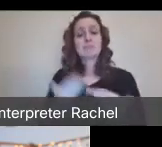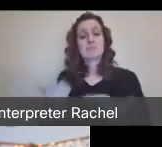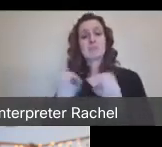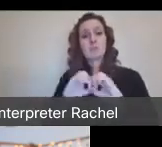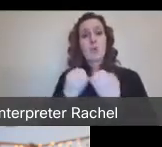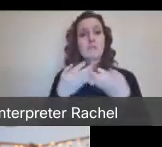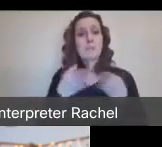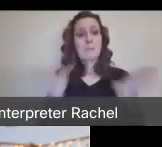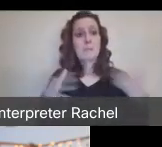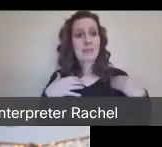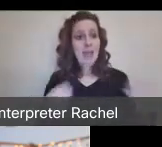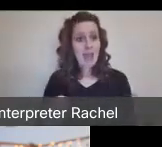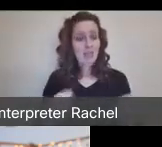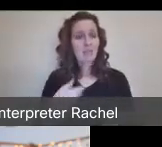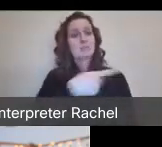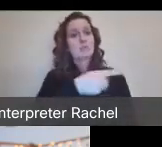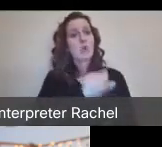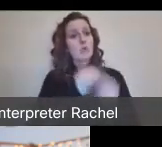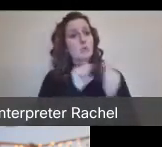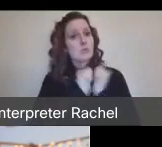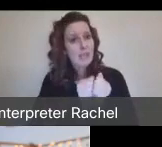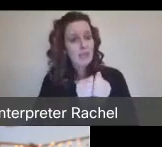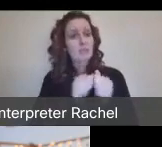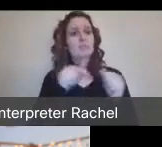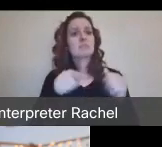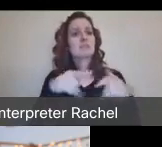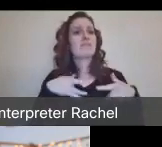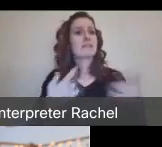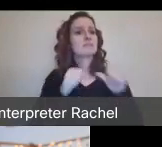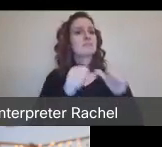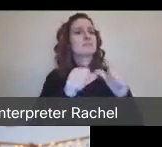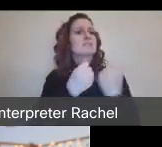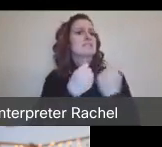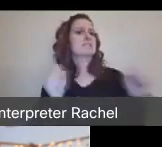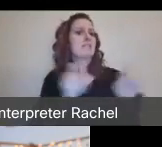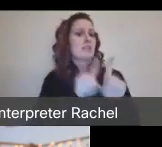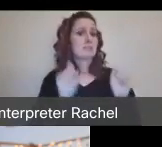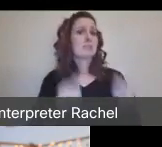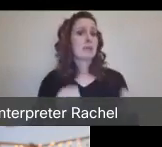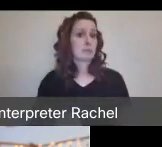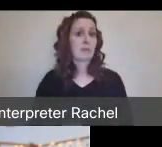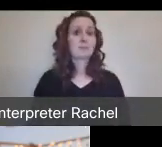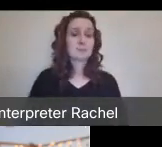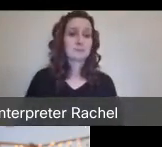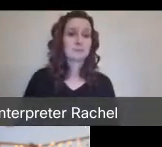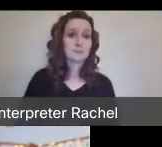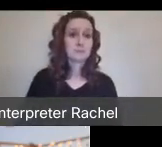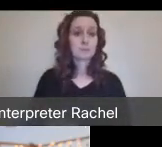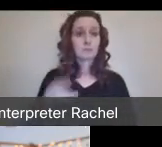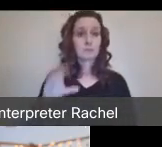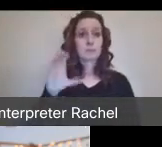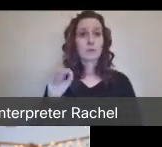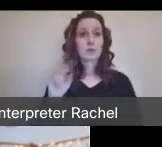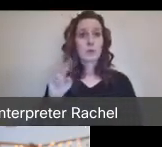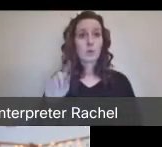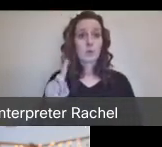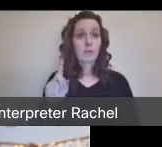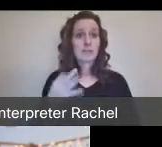to make these events as safe as possible. The COVID-19 mitigation plan must be submitted to